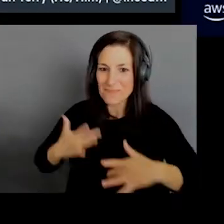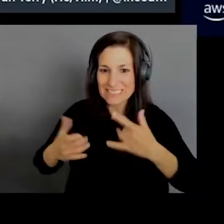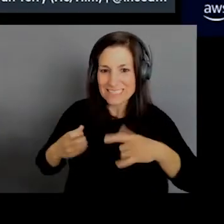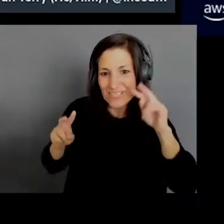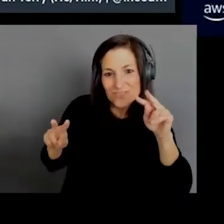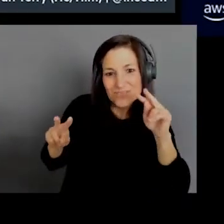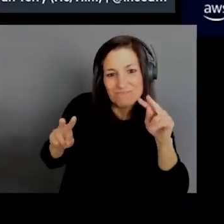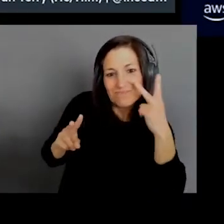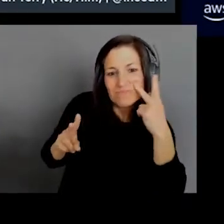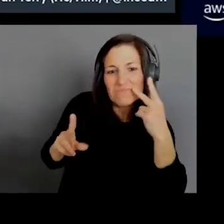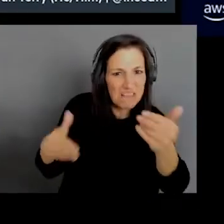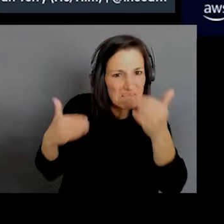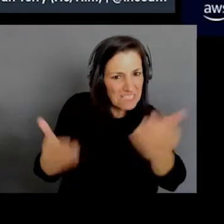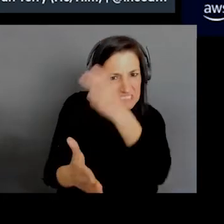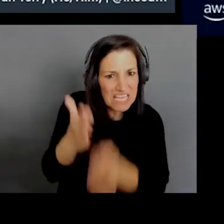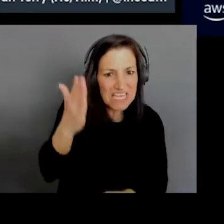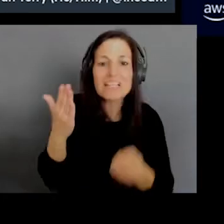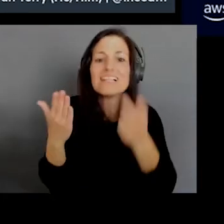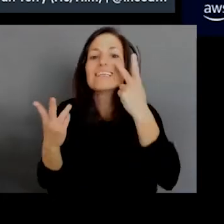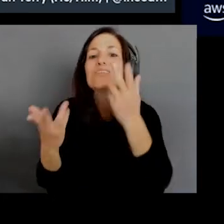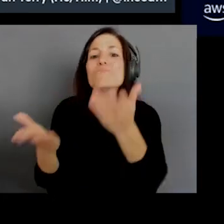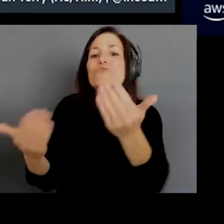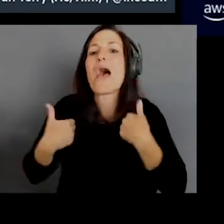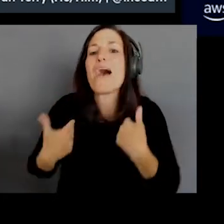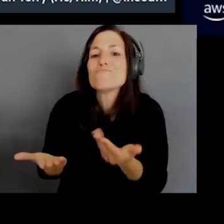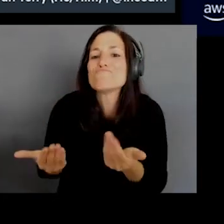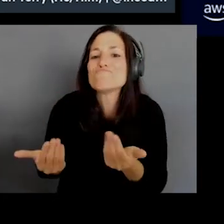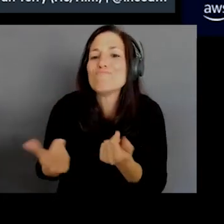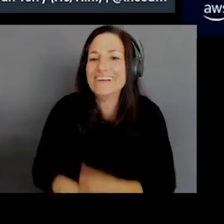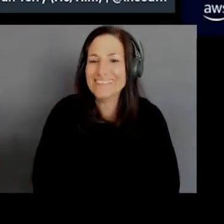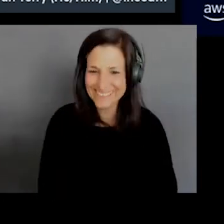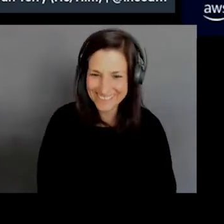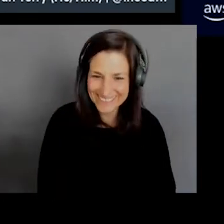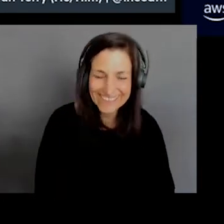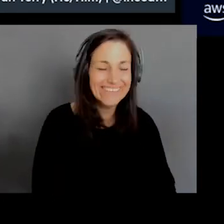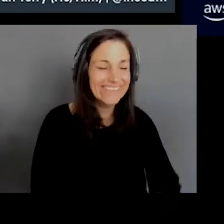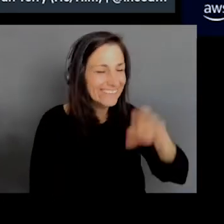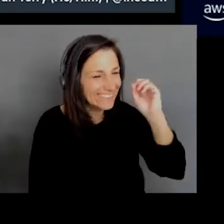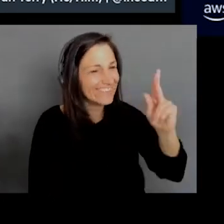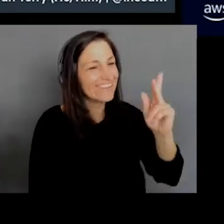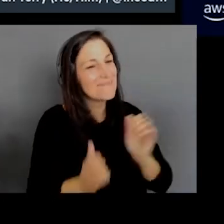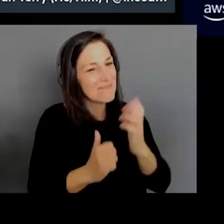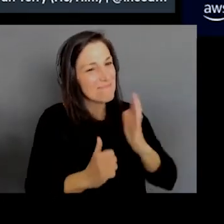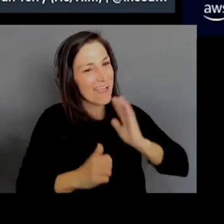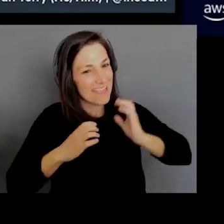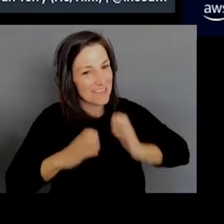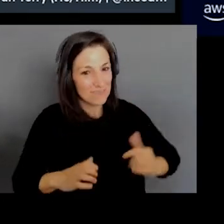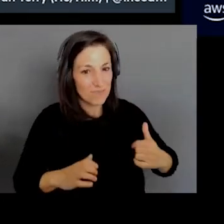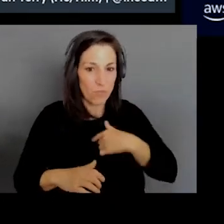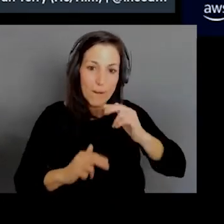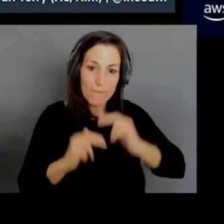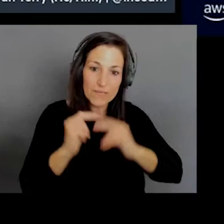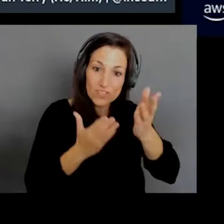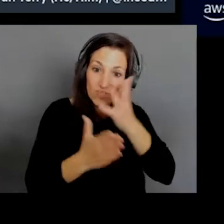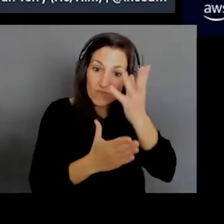Let's see what you got. So, with my customers, when we're building serverless architectures, there's kind of three common patterns.